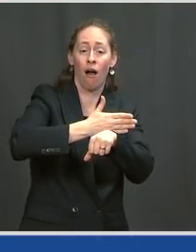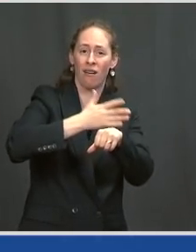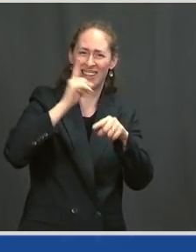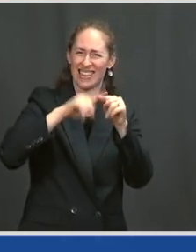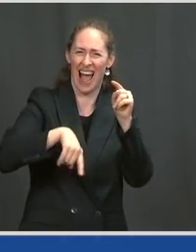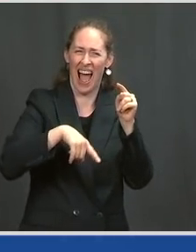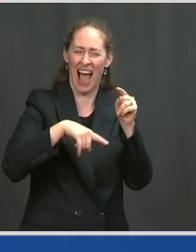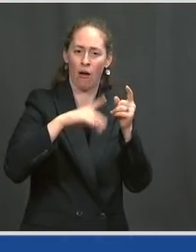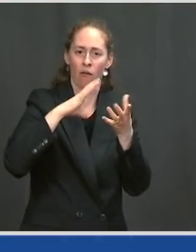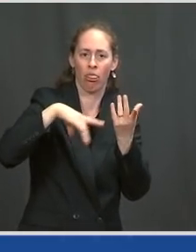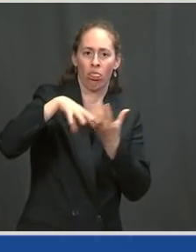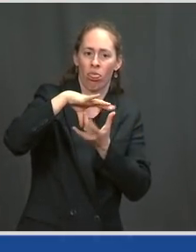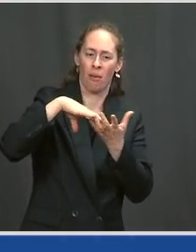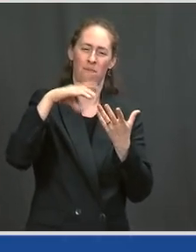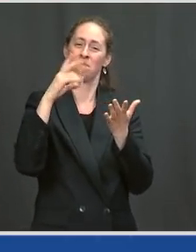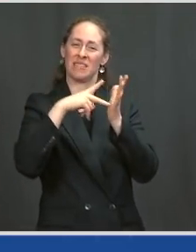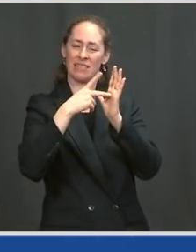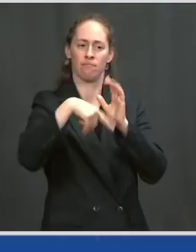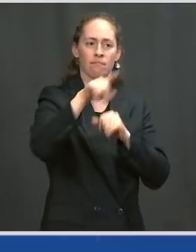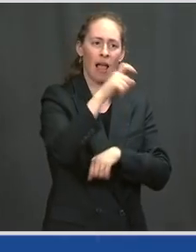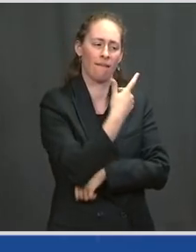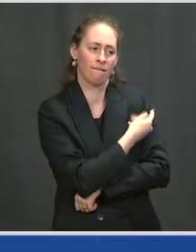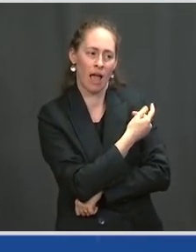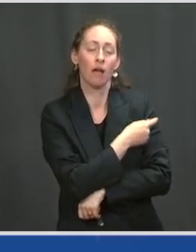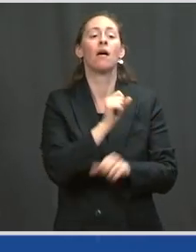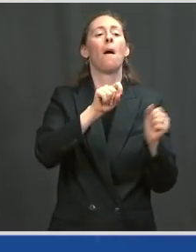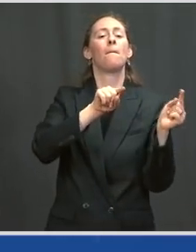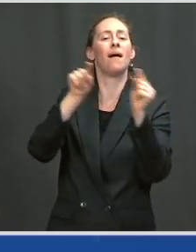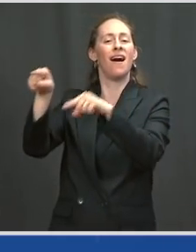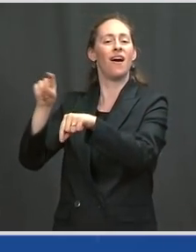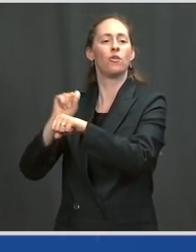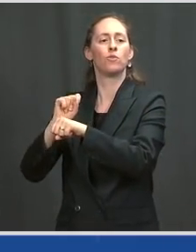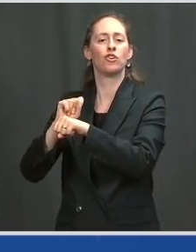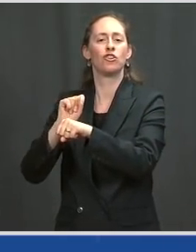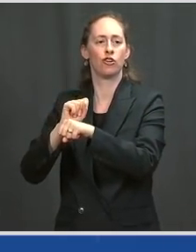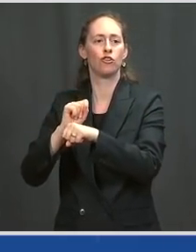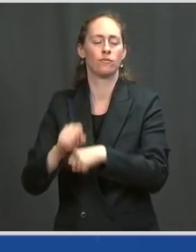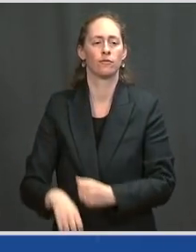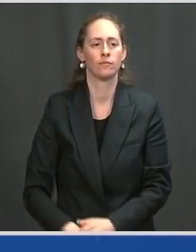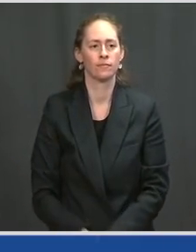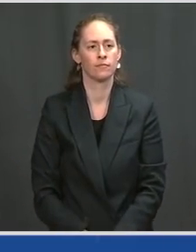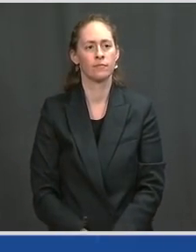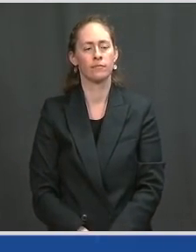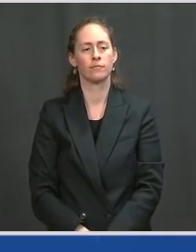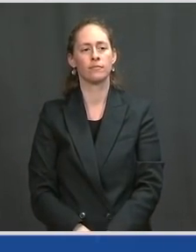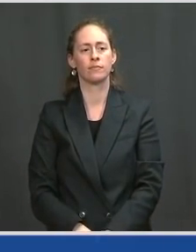to work if they're paid a decent wage. The last Congress before I became President